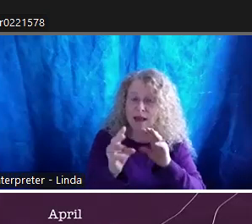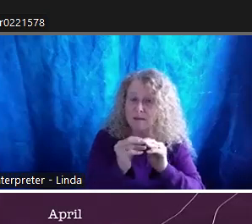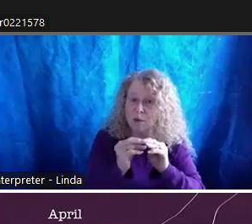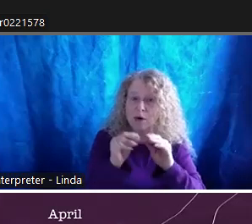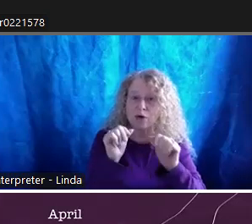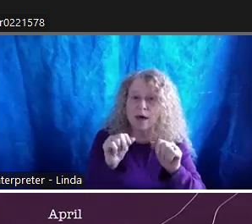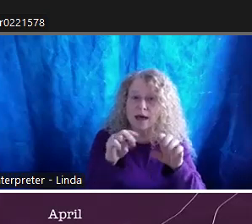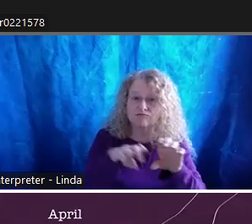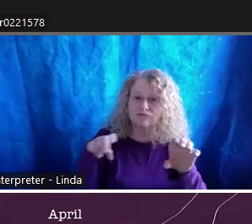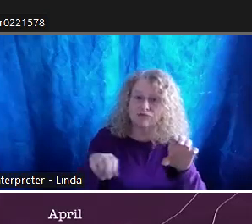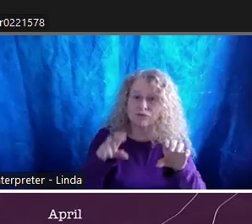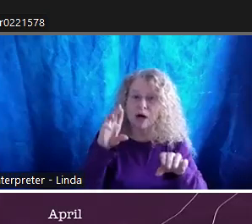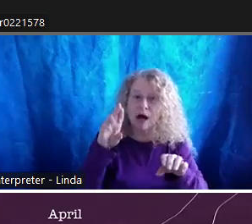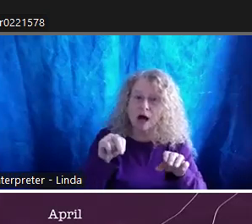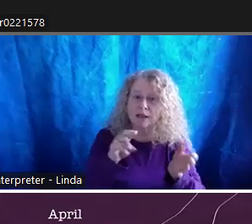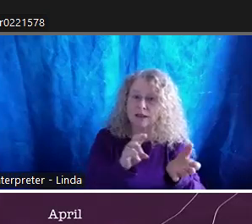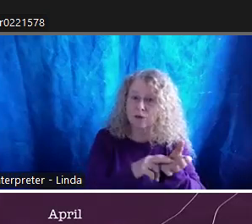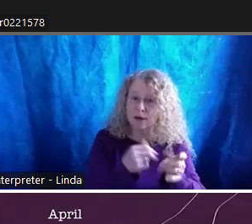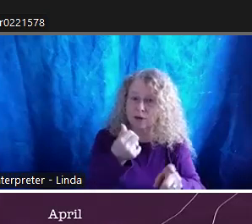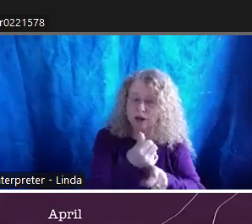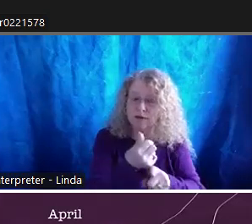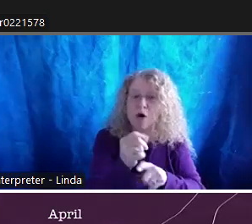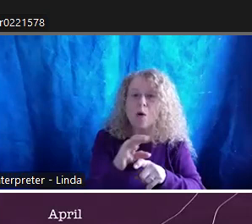YOU CAN REACH OUT TO ME AND I CAN TAKE CARE OF THAT AS WELL.